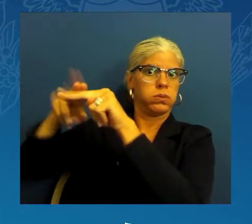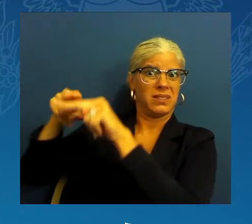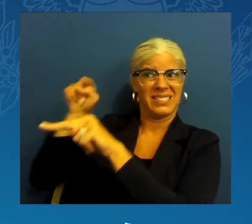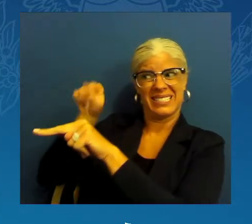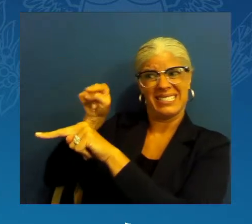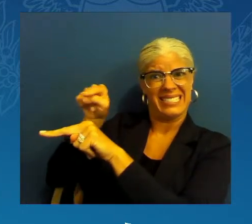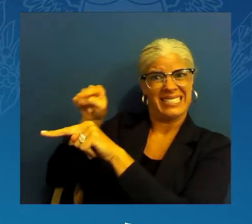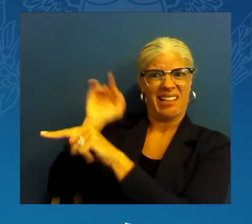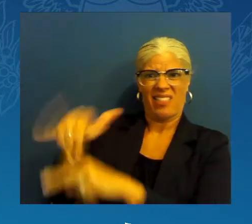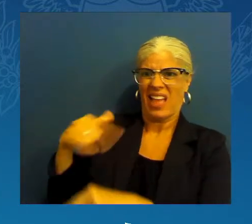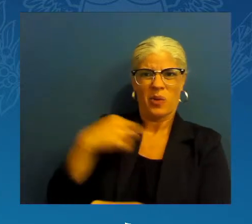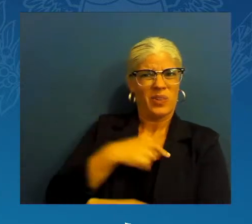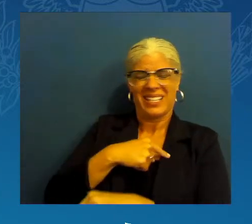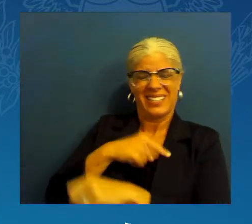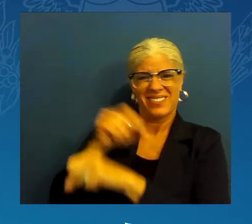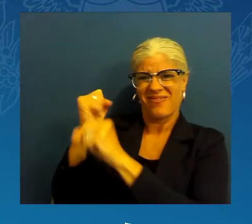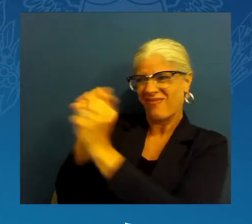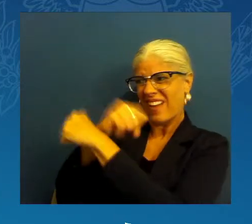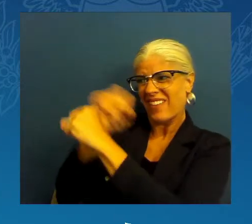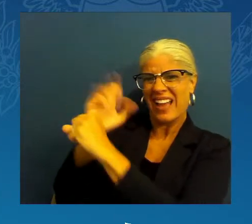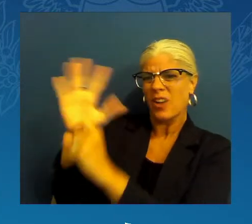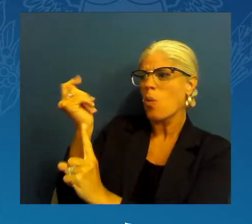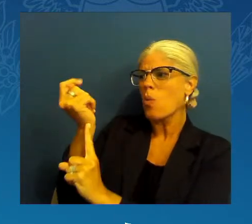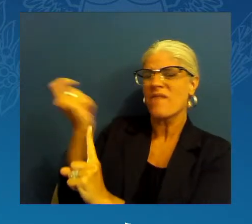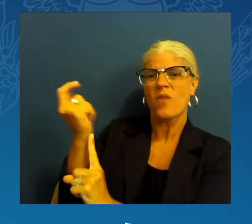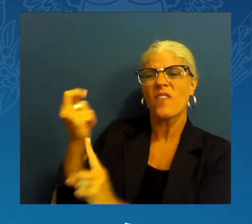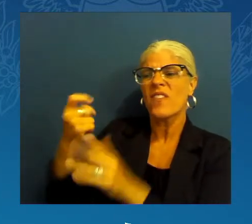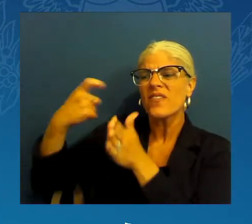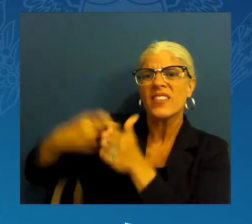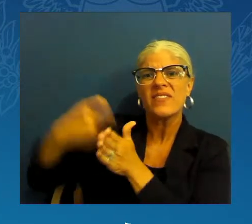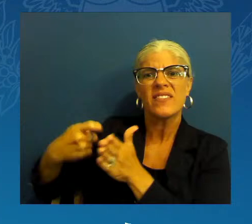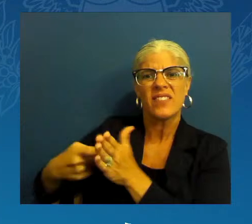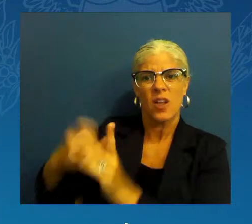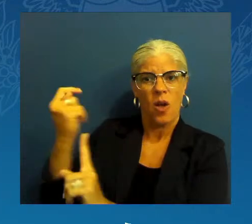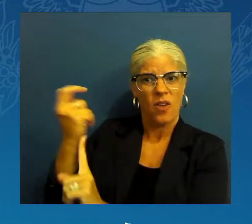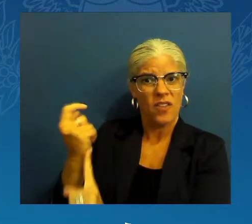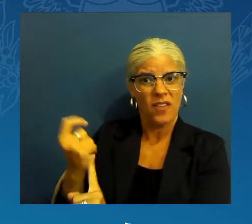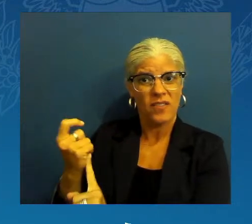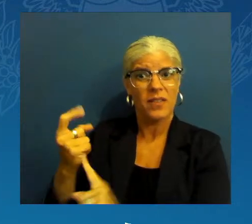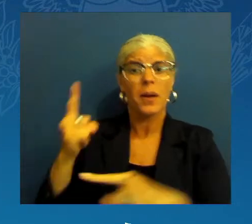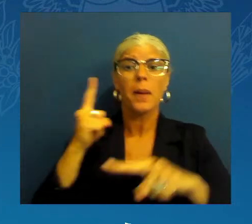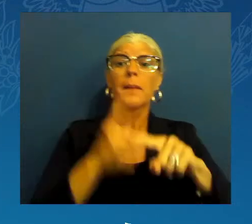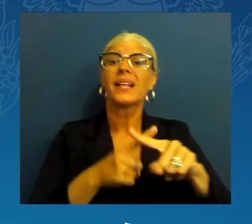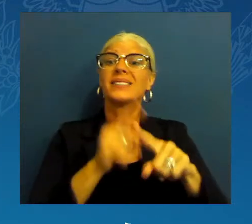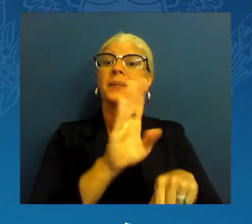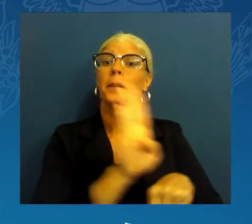to take on corporate landlords and cap rent increases, and take on Big Pharma